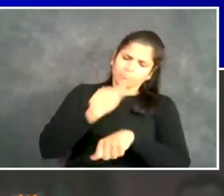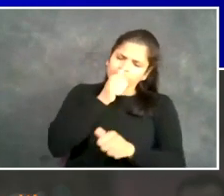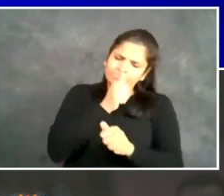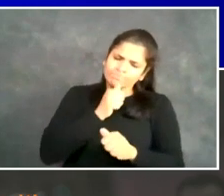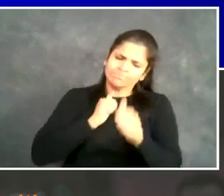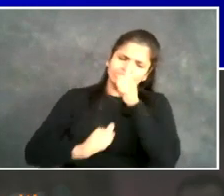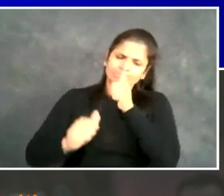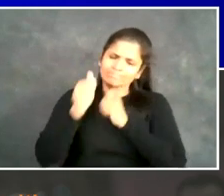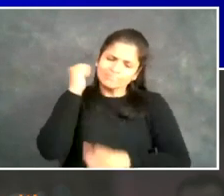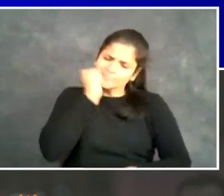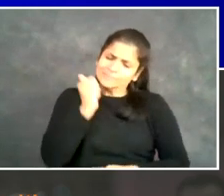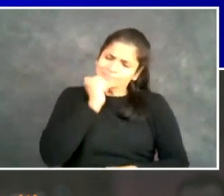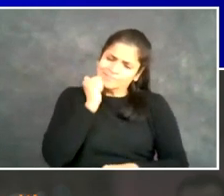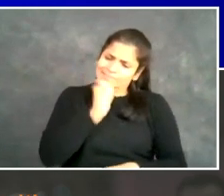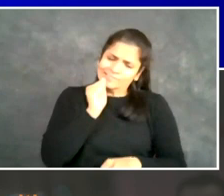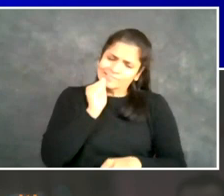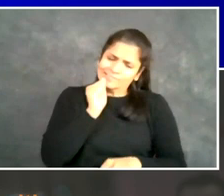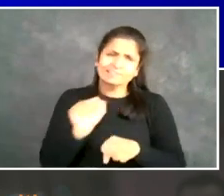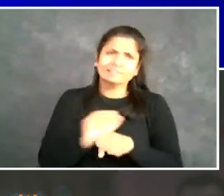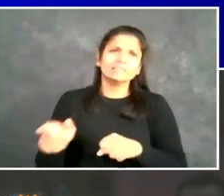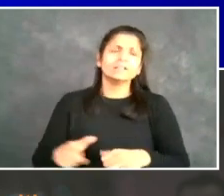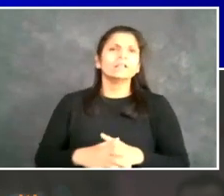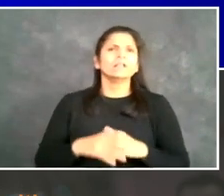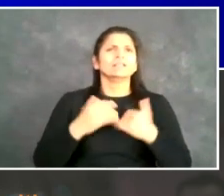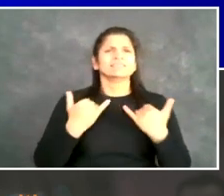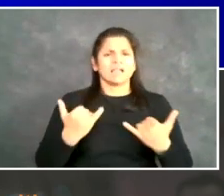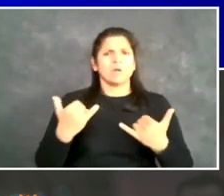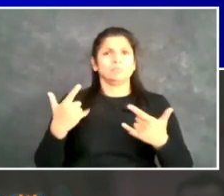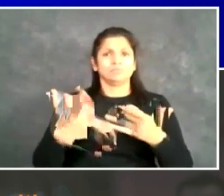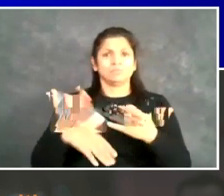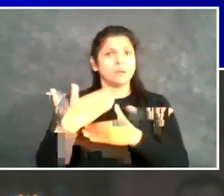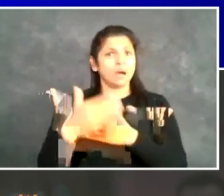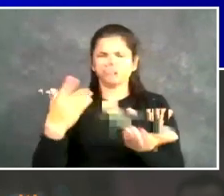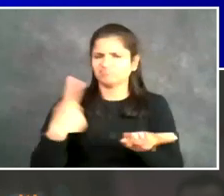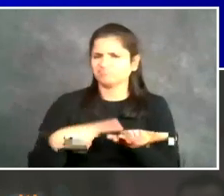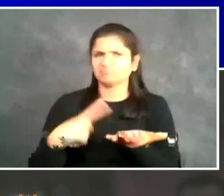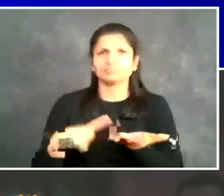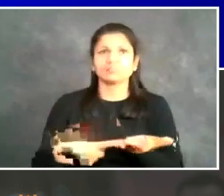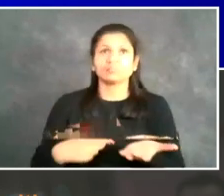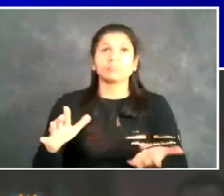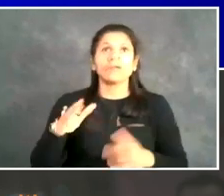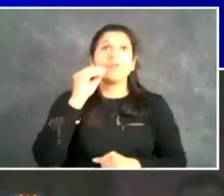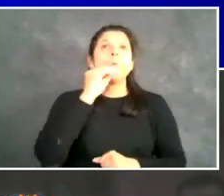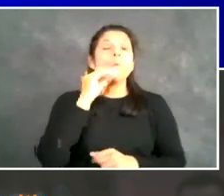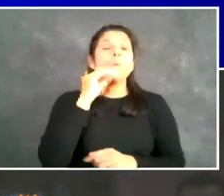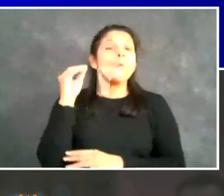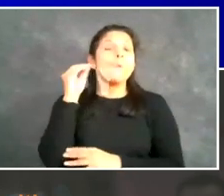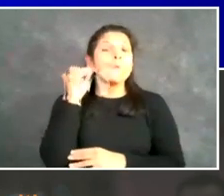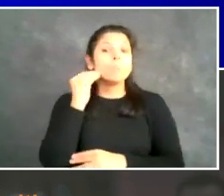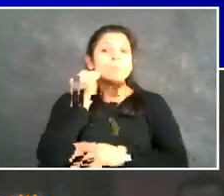PROTECT SOME OF THE MOST VULNERABLE IN NEW YORK CITY. HOMELESS NEW YORKERS.